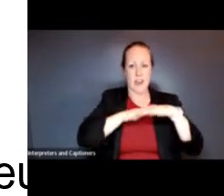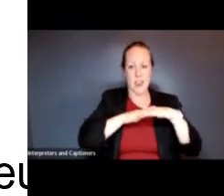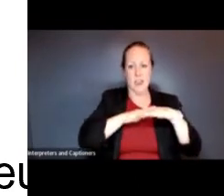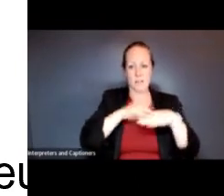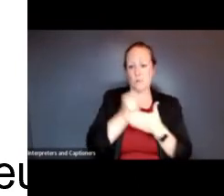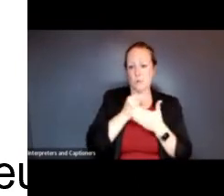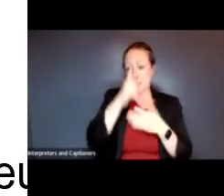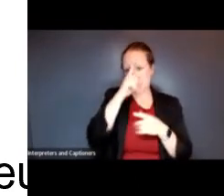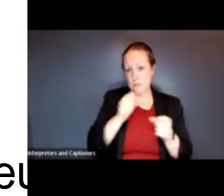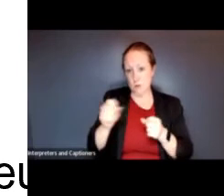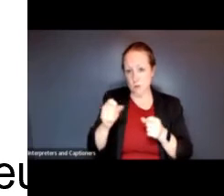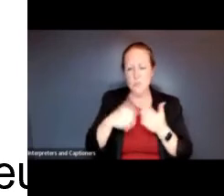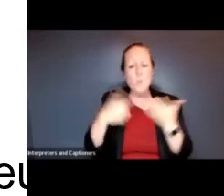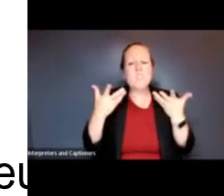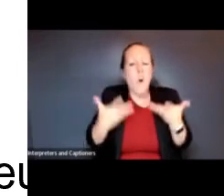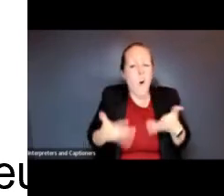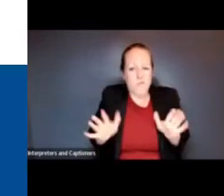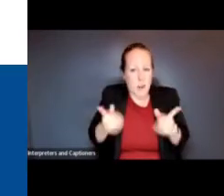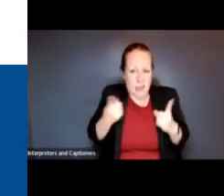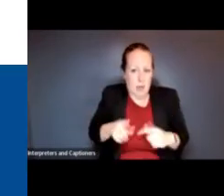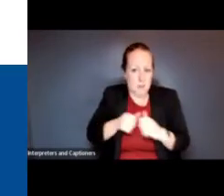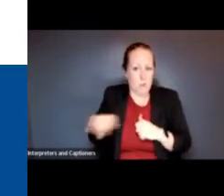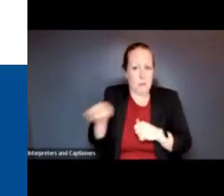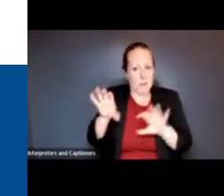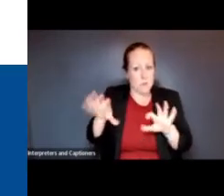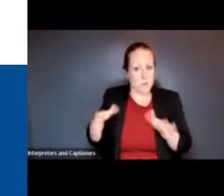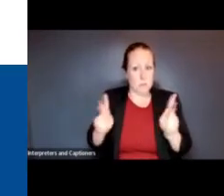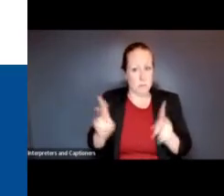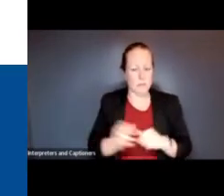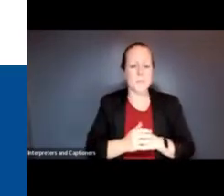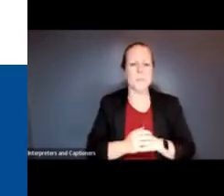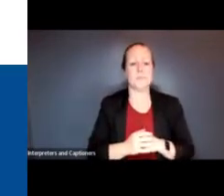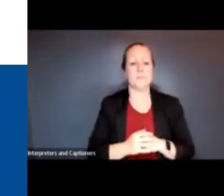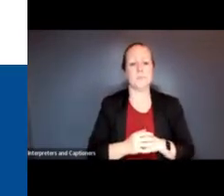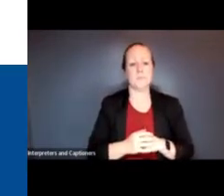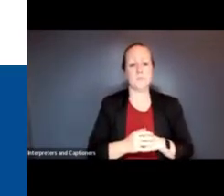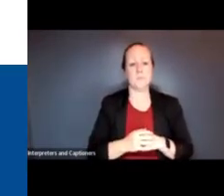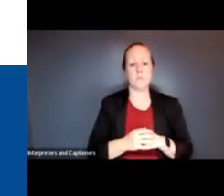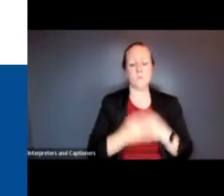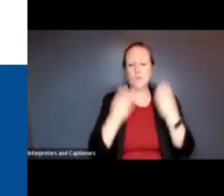patients. Next slide. So overall, I'll just talk a little about the approach and some of